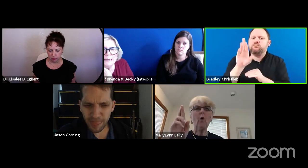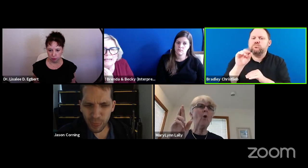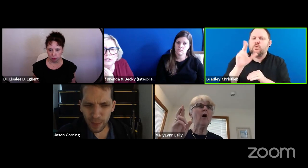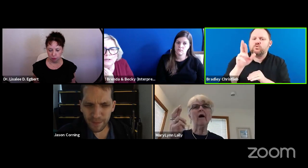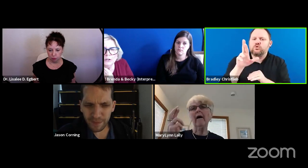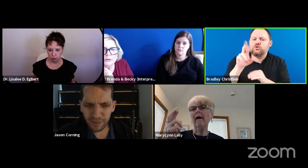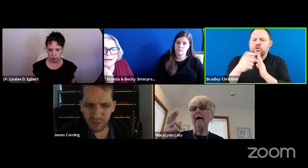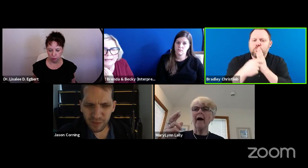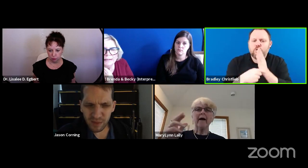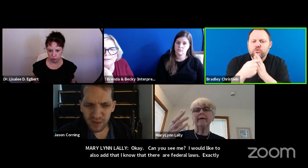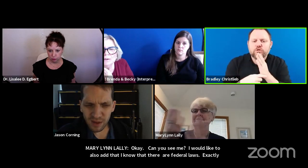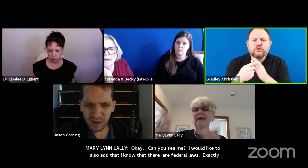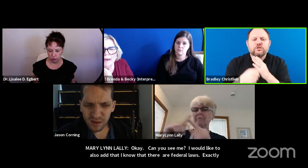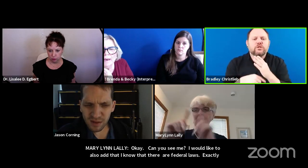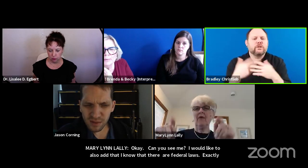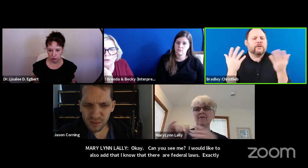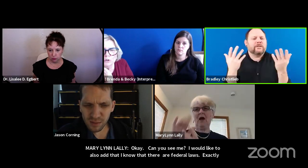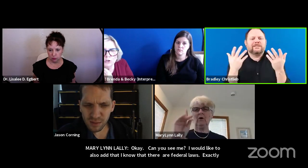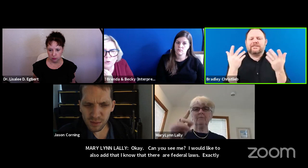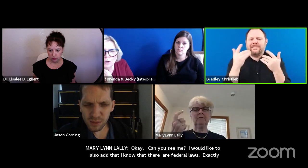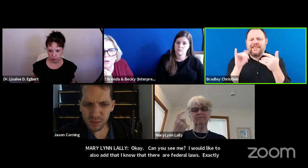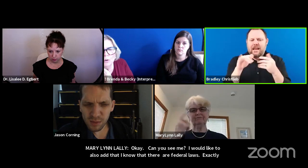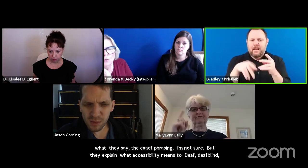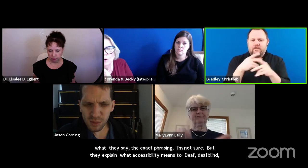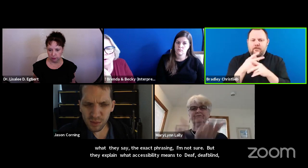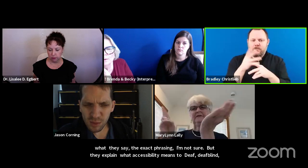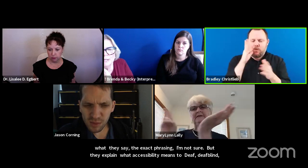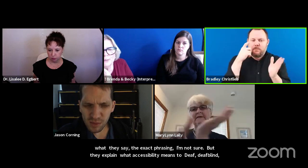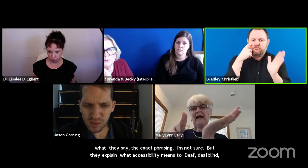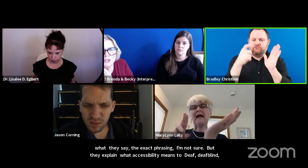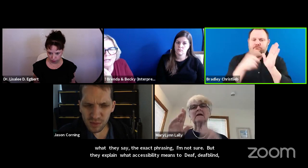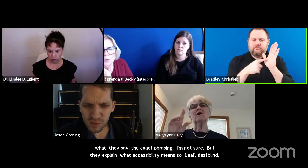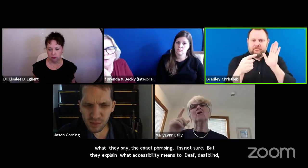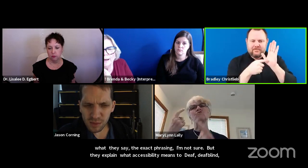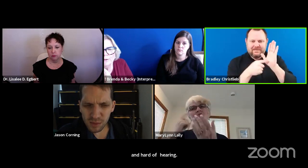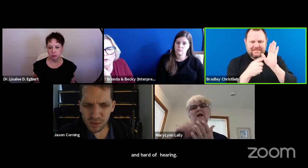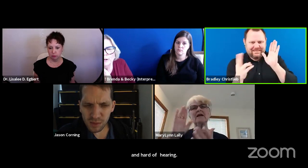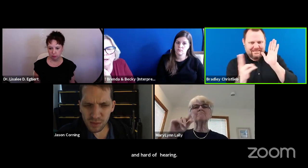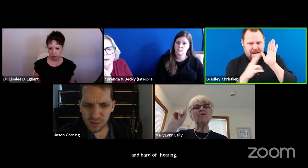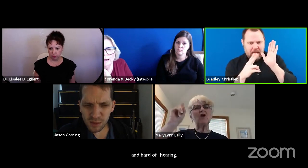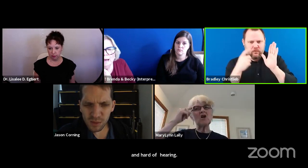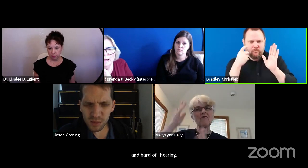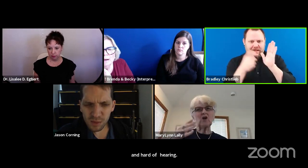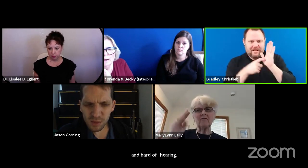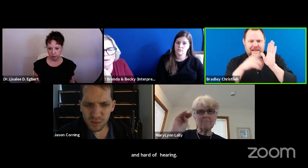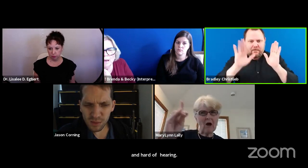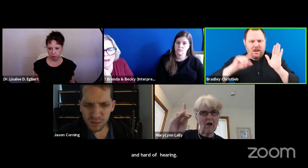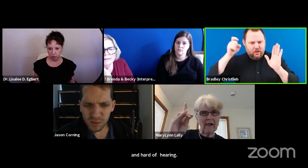We need to include that in a brochure or tip sheet or whatever.